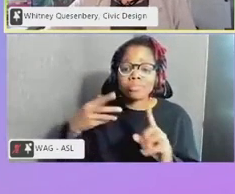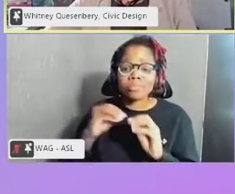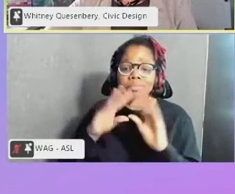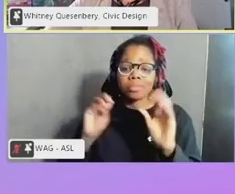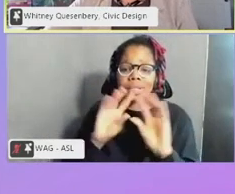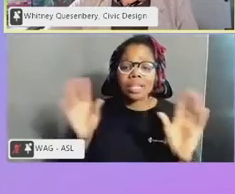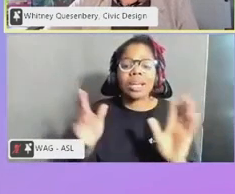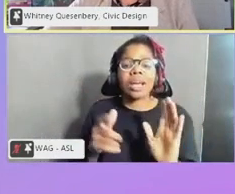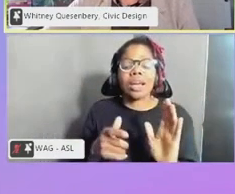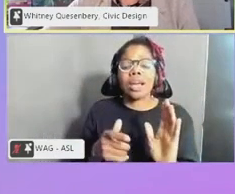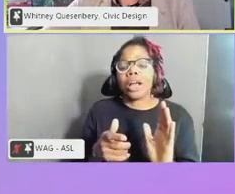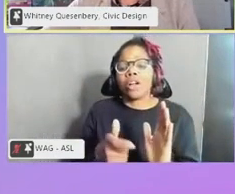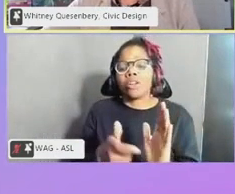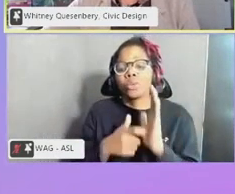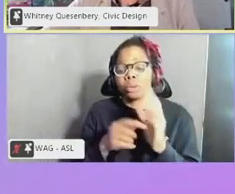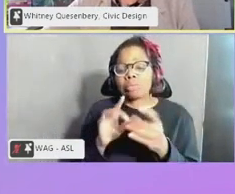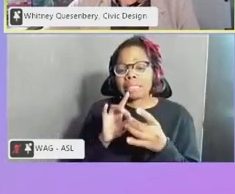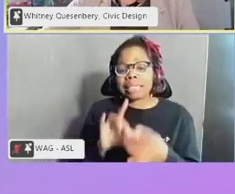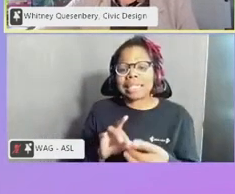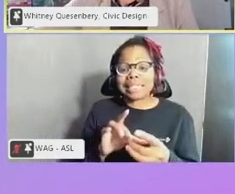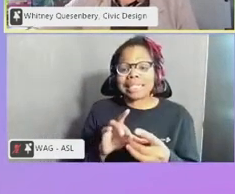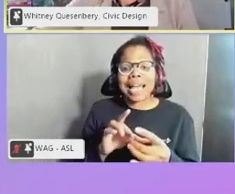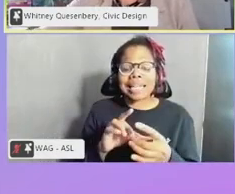bring in newer that had happened during that time. We